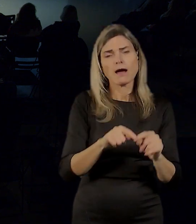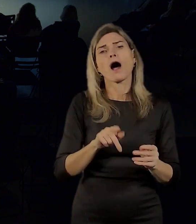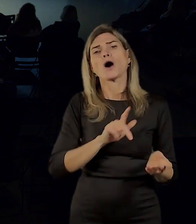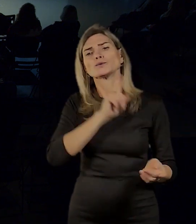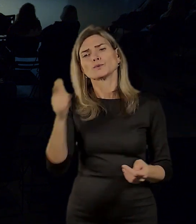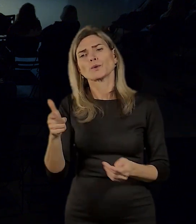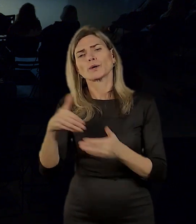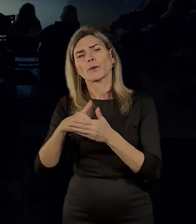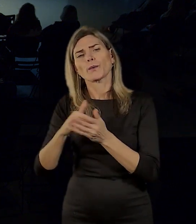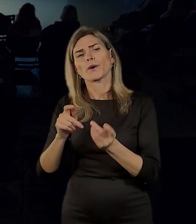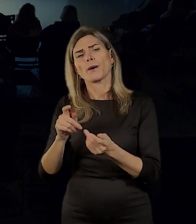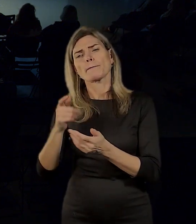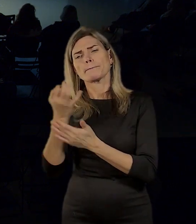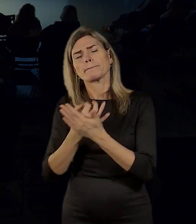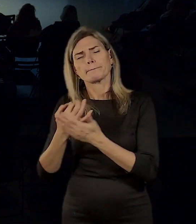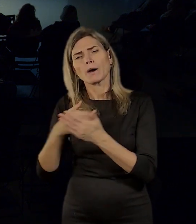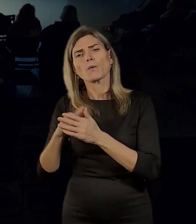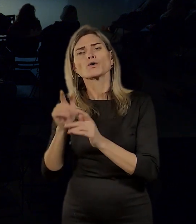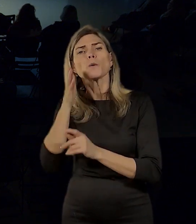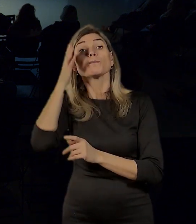The last image - visualization.